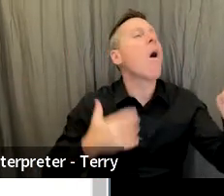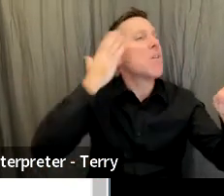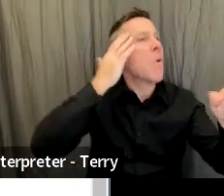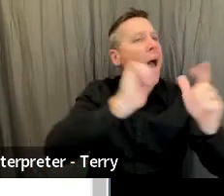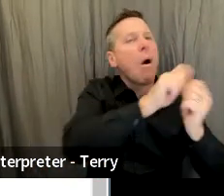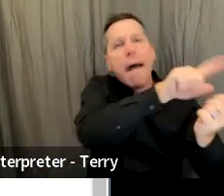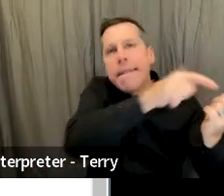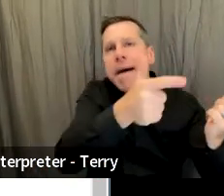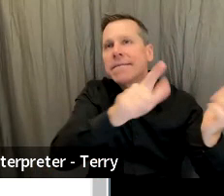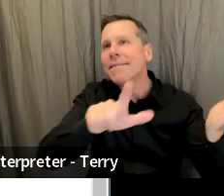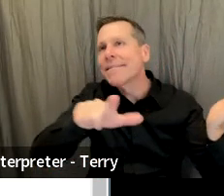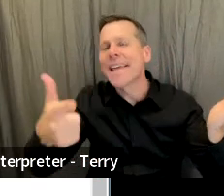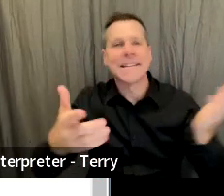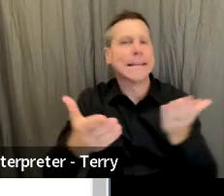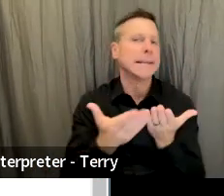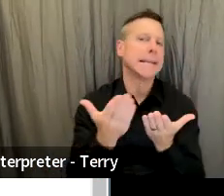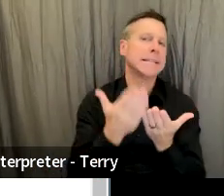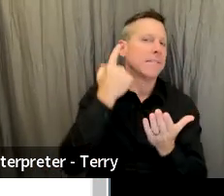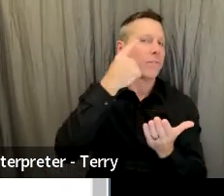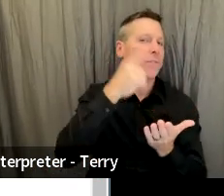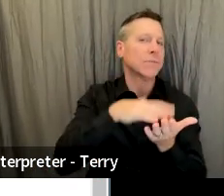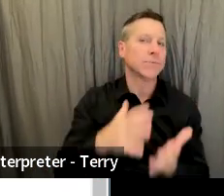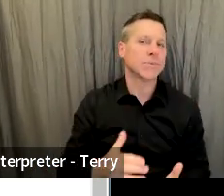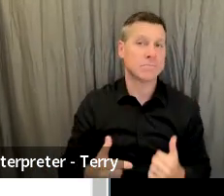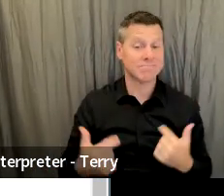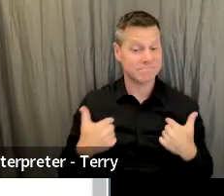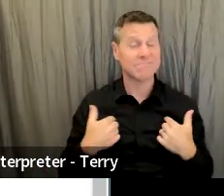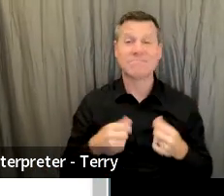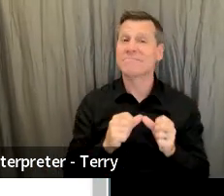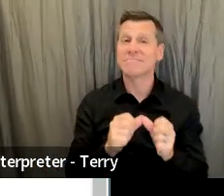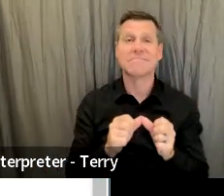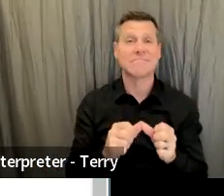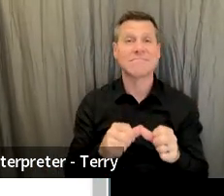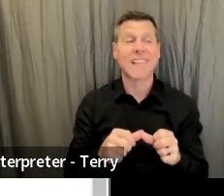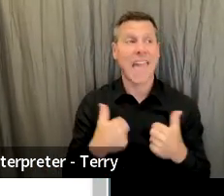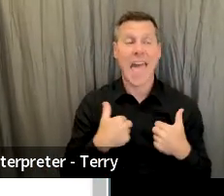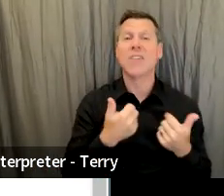As the semester continued on for myself this semester, I was using a lot of material from here so I went and